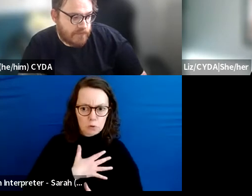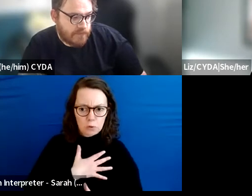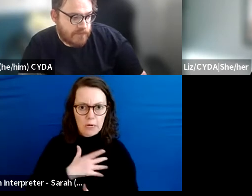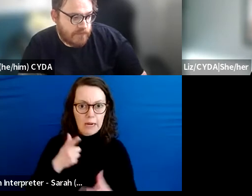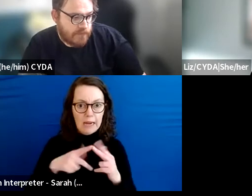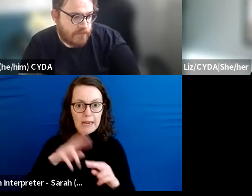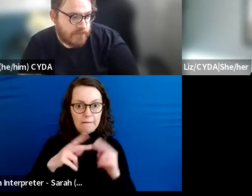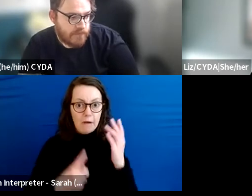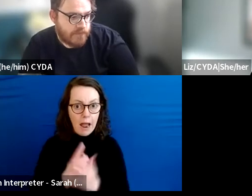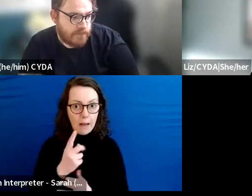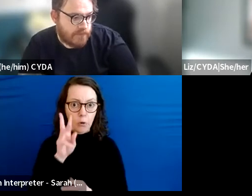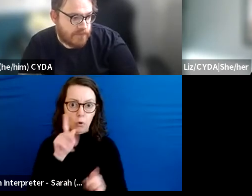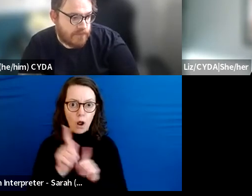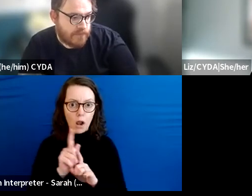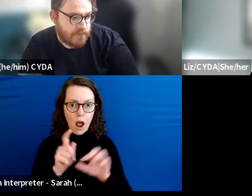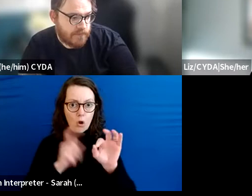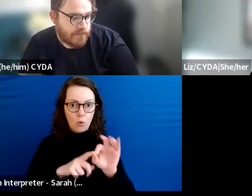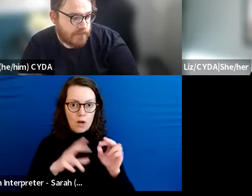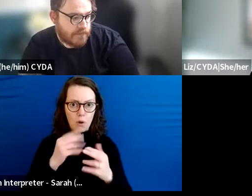So during this and other webinars.